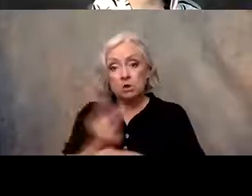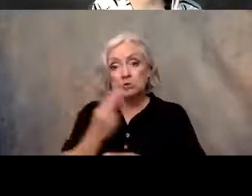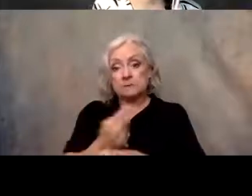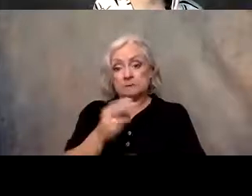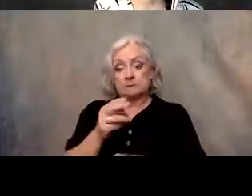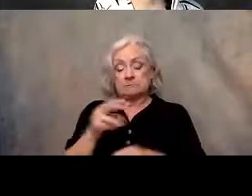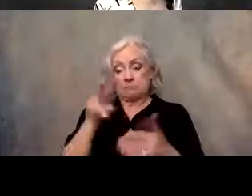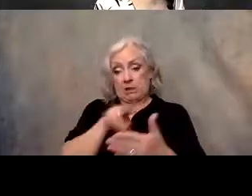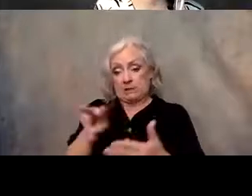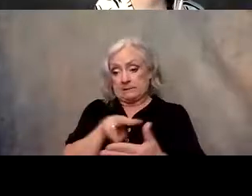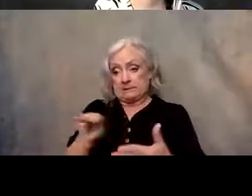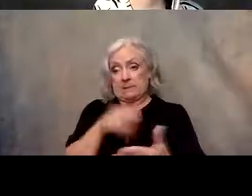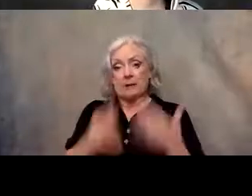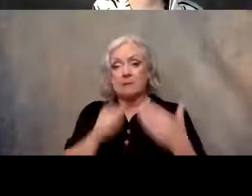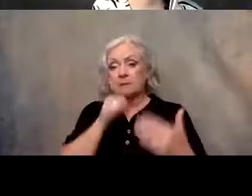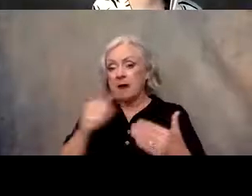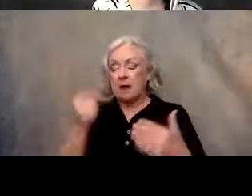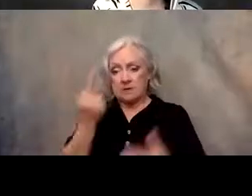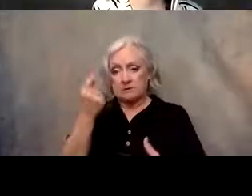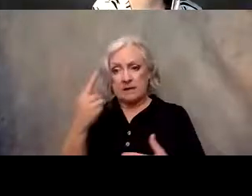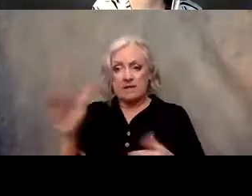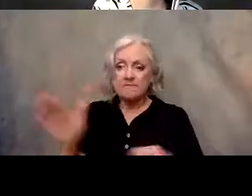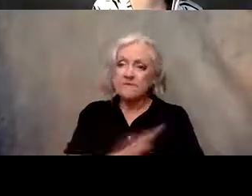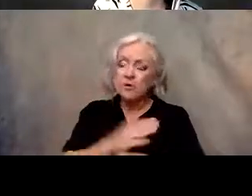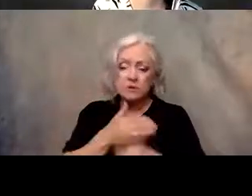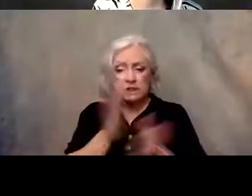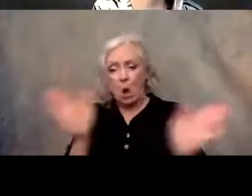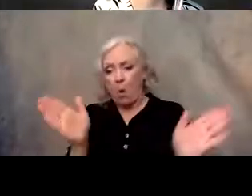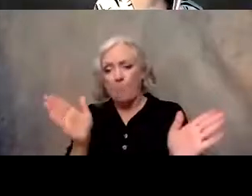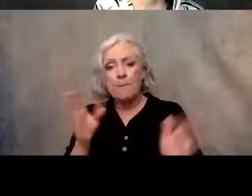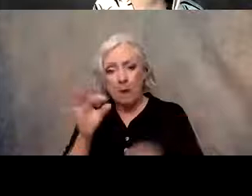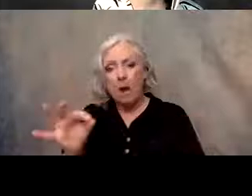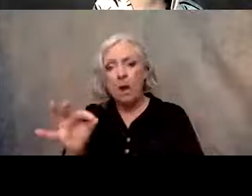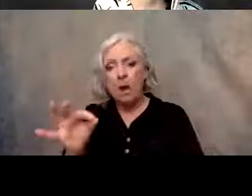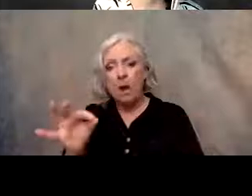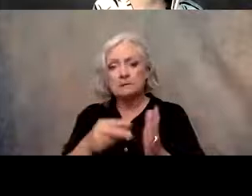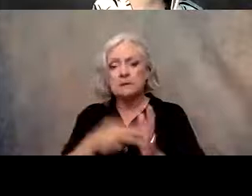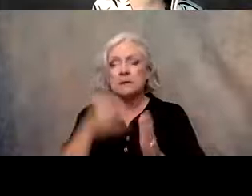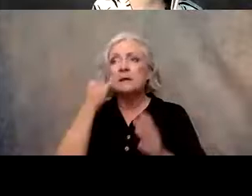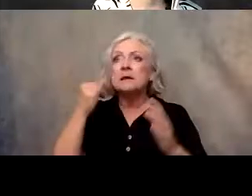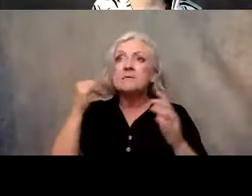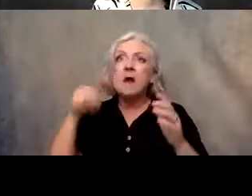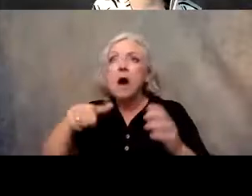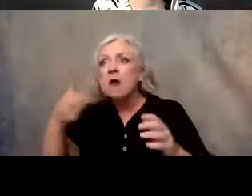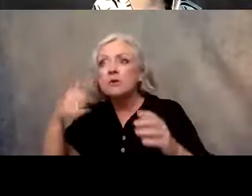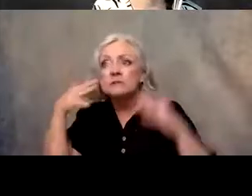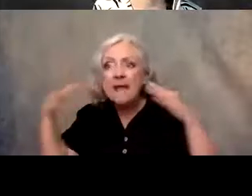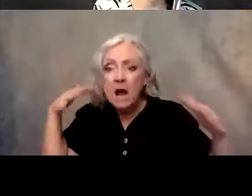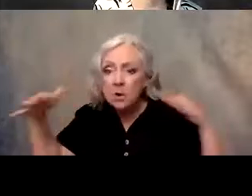they may not get the full scope of the message or the tone or intent if there is ambient sounds that are not also being included,